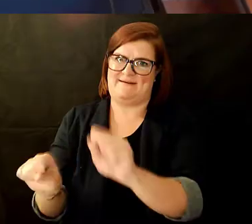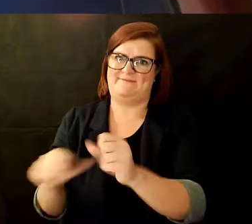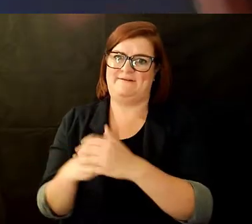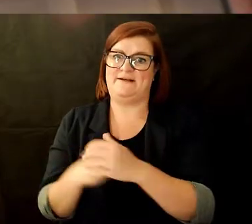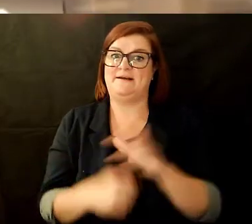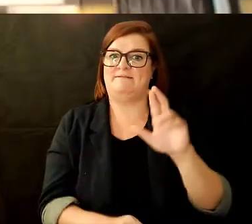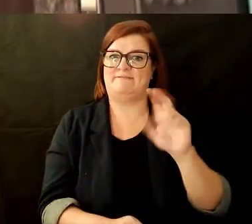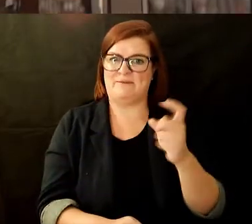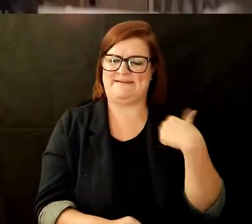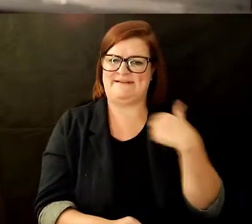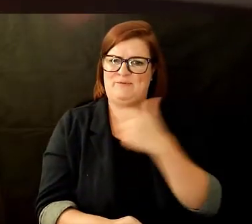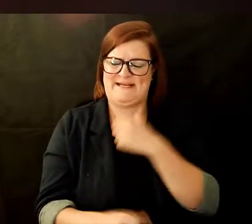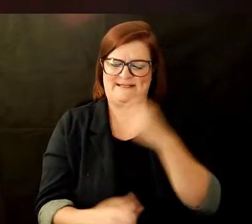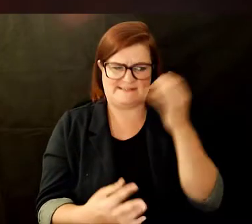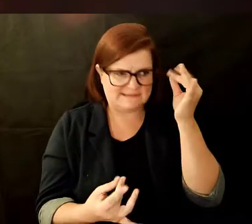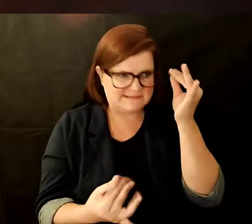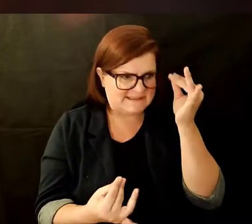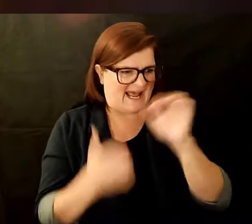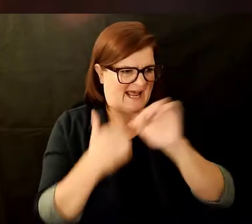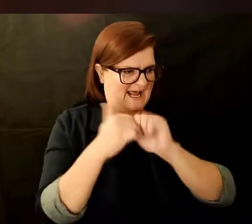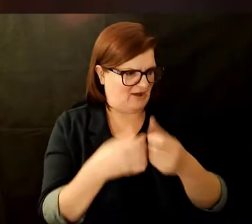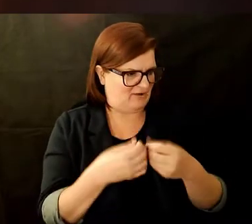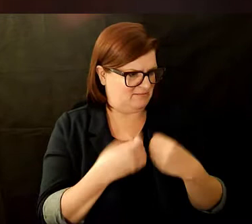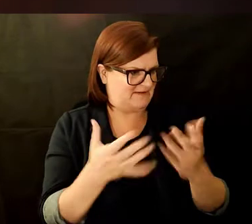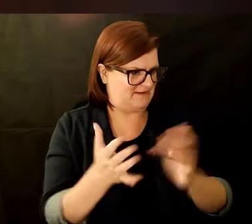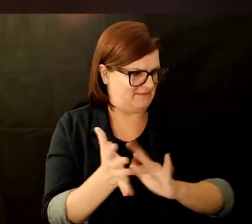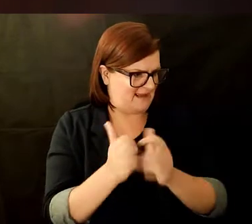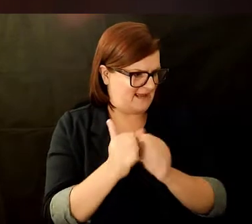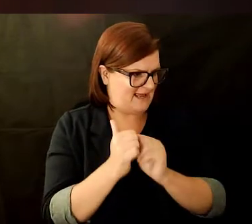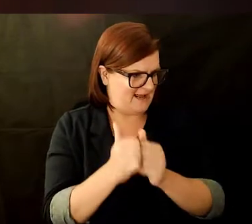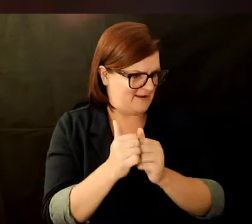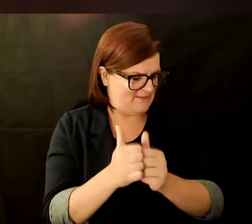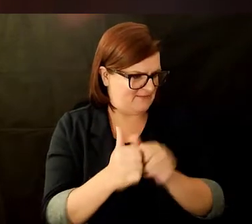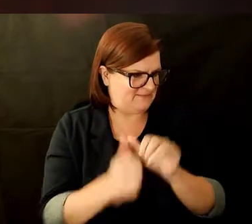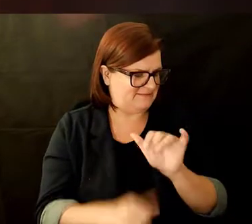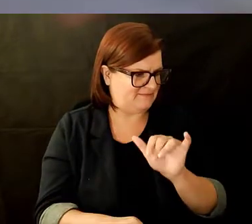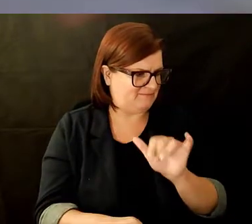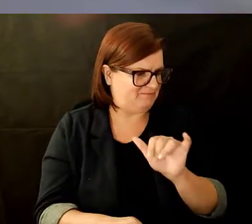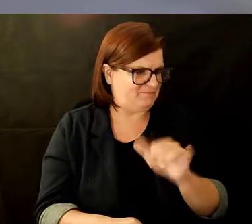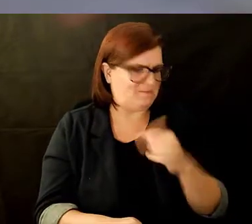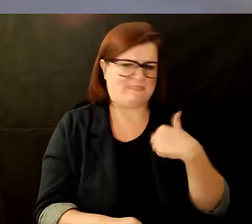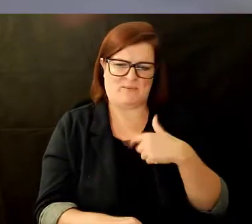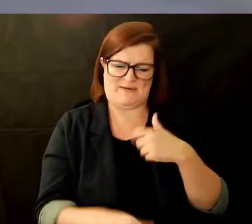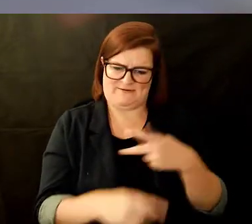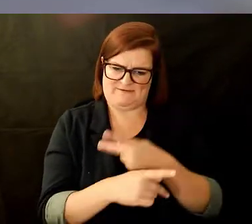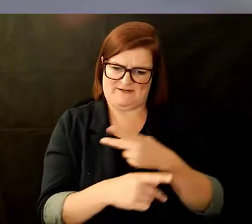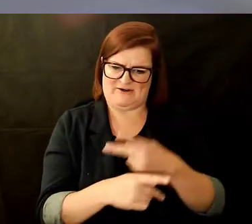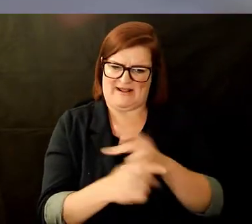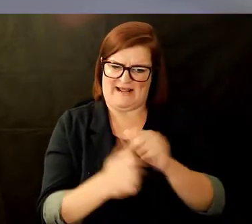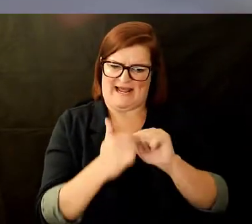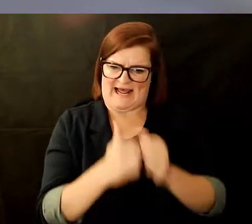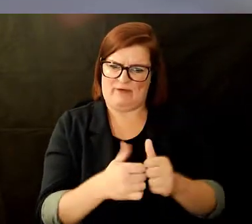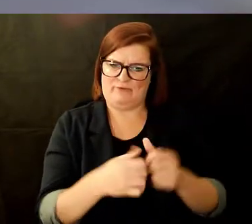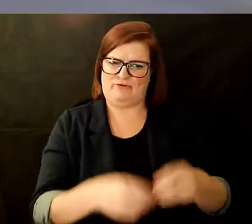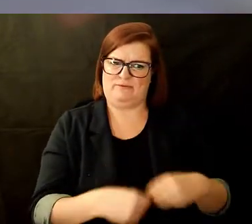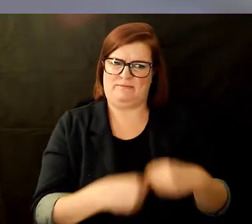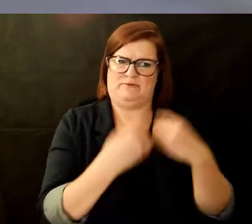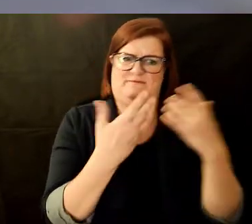So the pharmacy had to reimagine what we were doing. And we had to figure out a way to get the medications